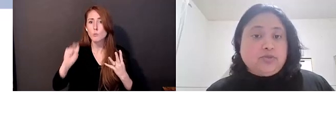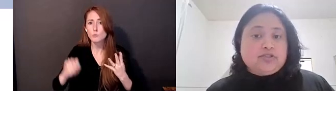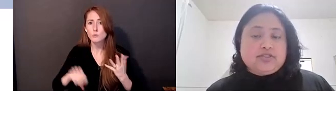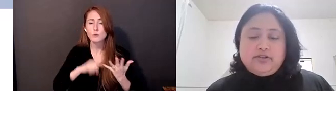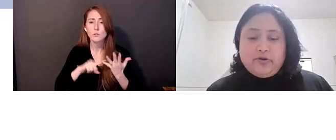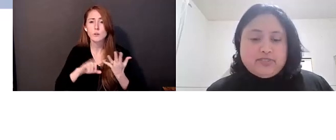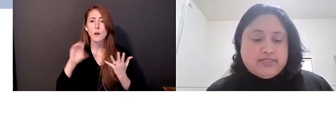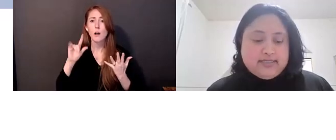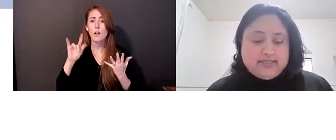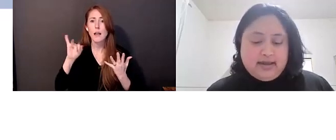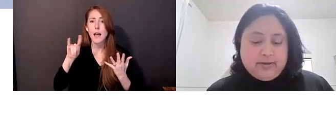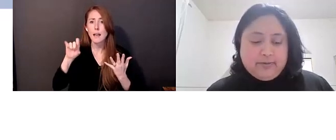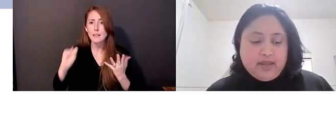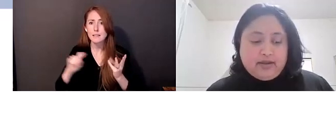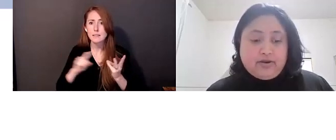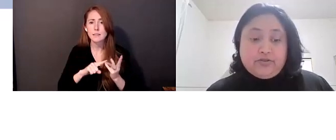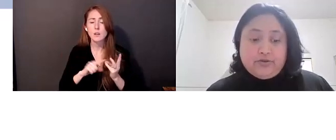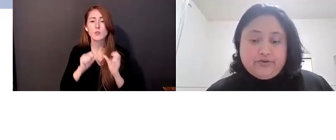multiple sclerosis, and others.